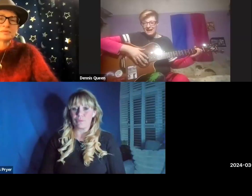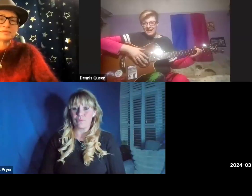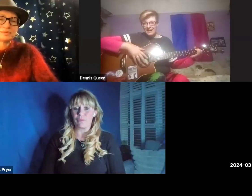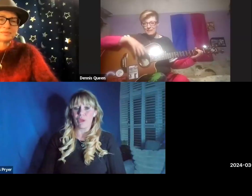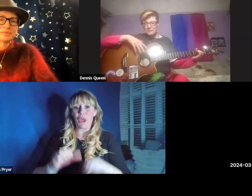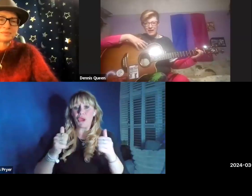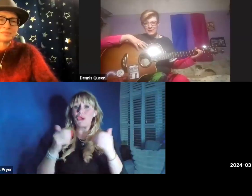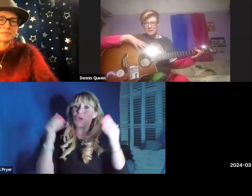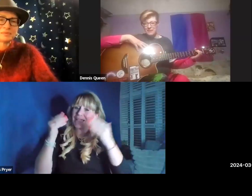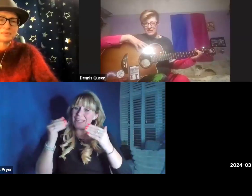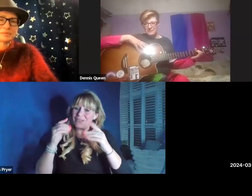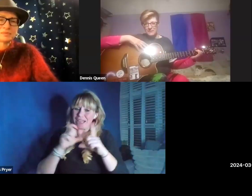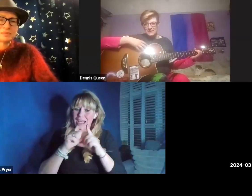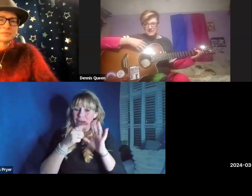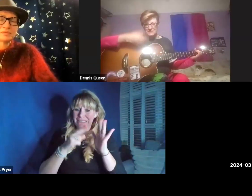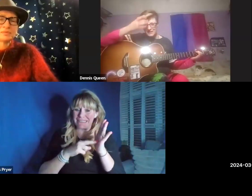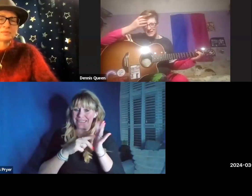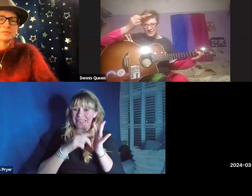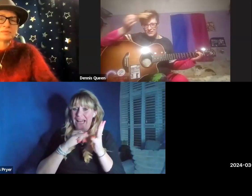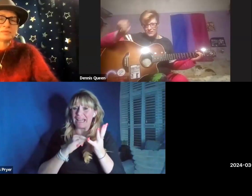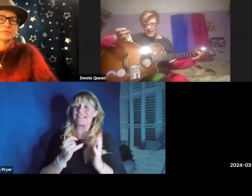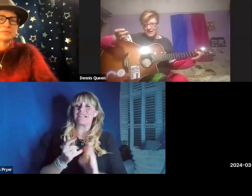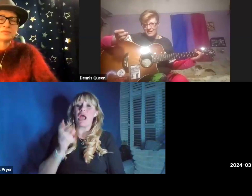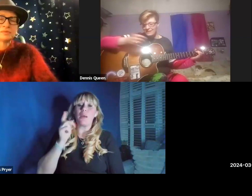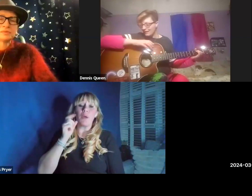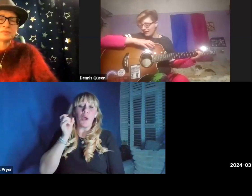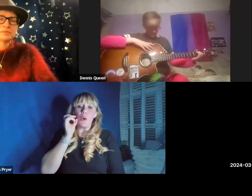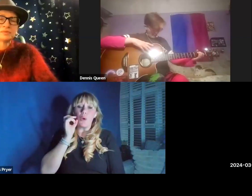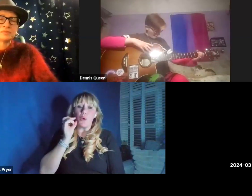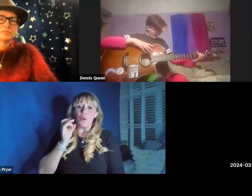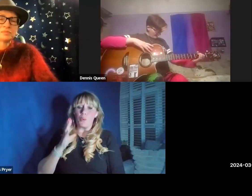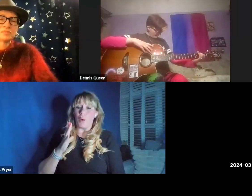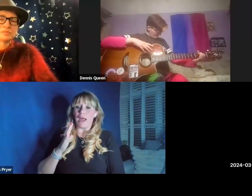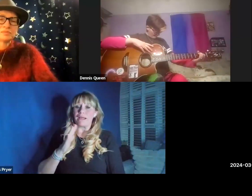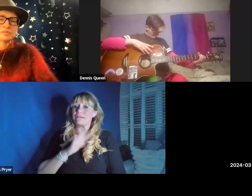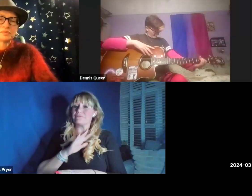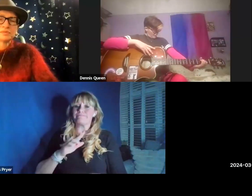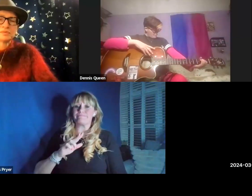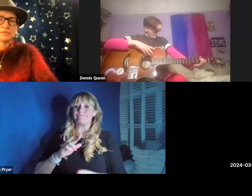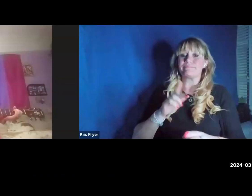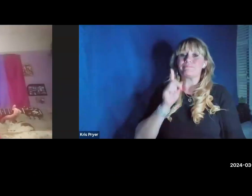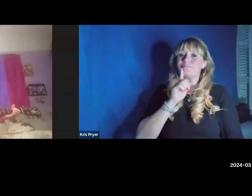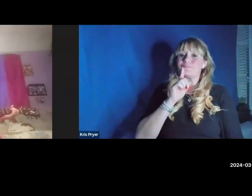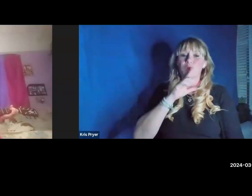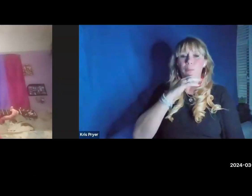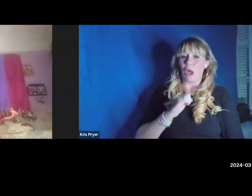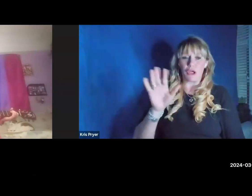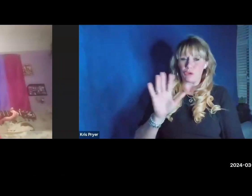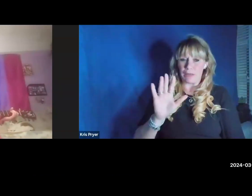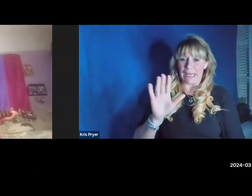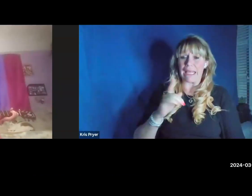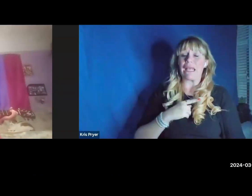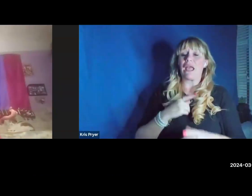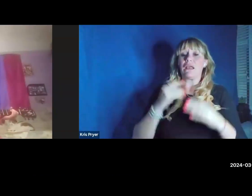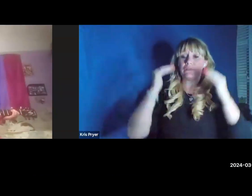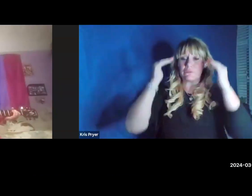I am a white non-binary person with short hair, wearing a pink top with a grey T-shirt